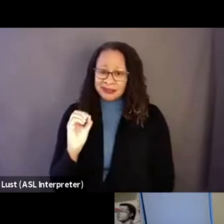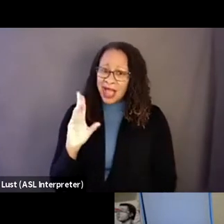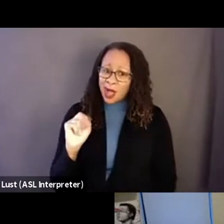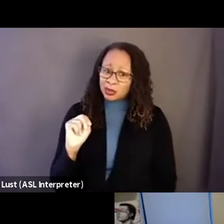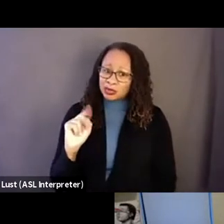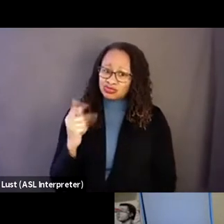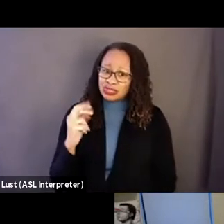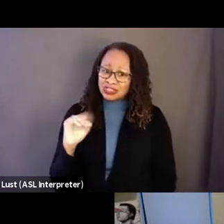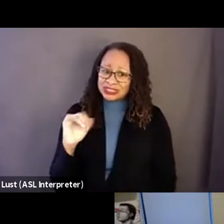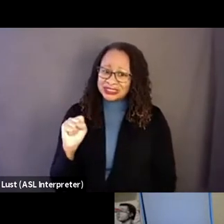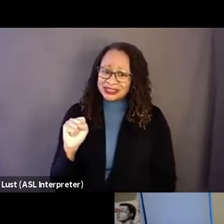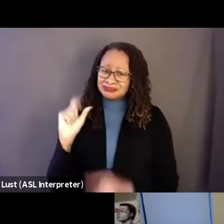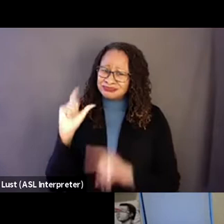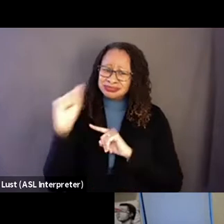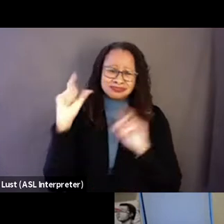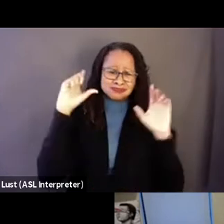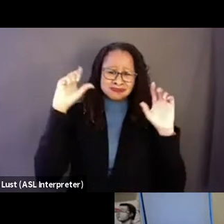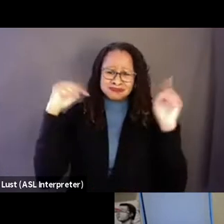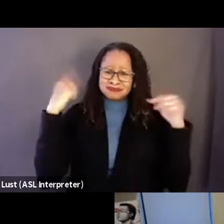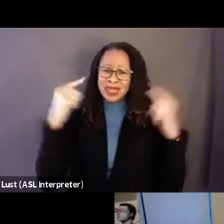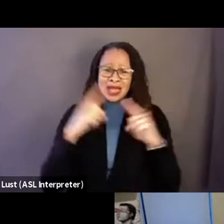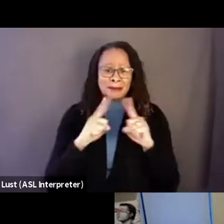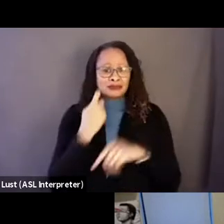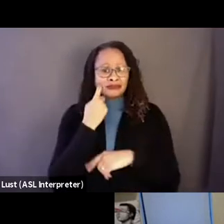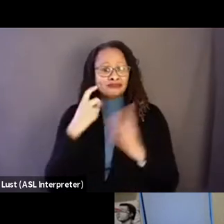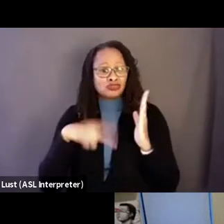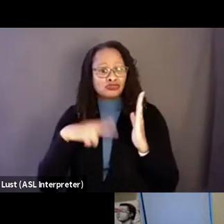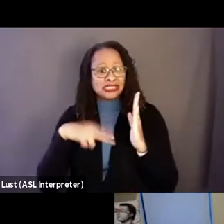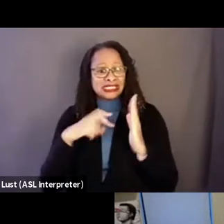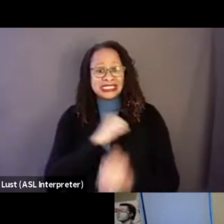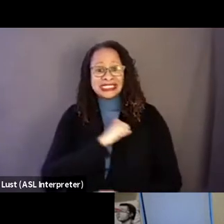But, I've been reading up on the senators who were trying